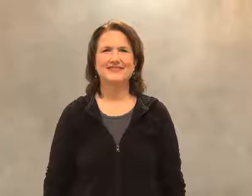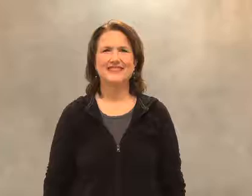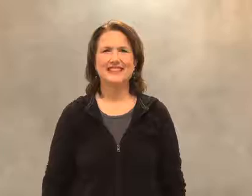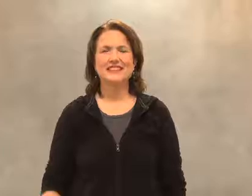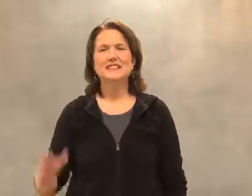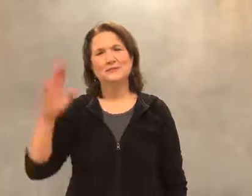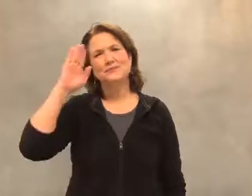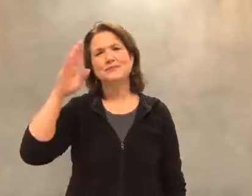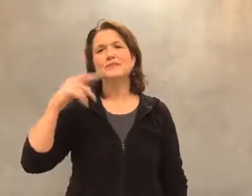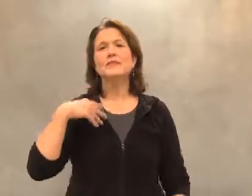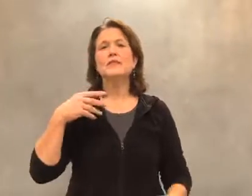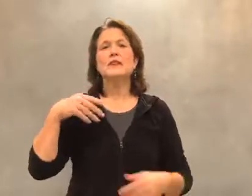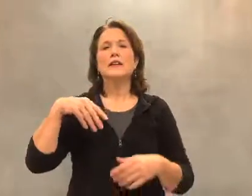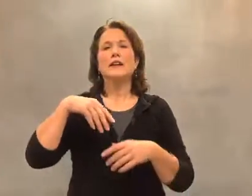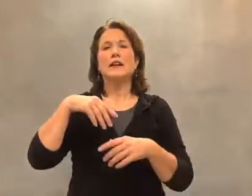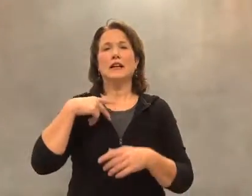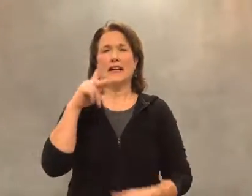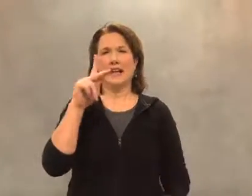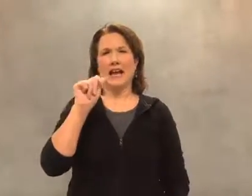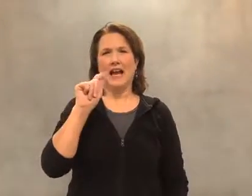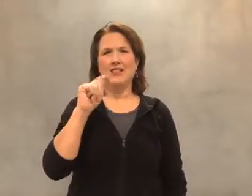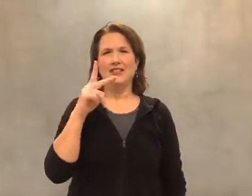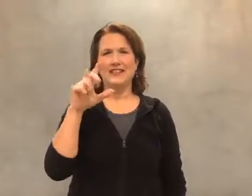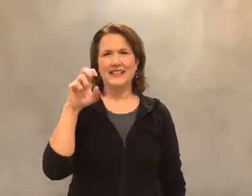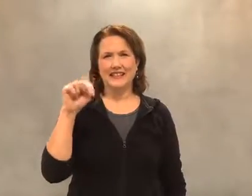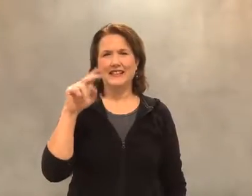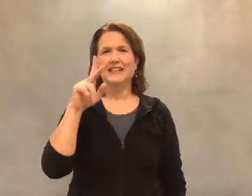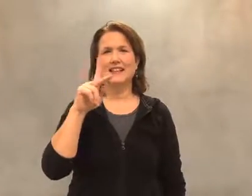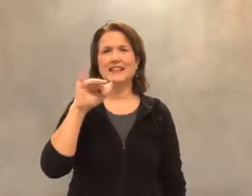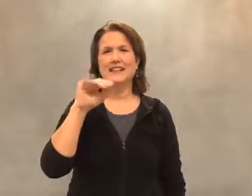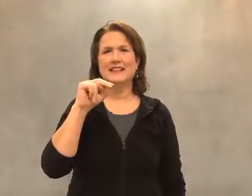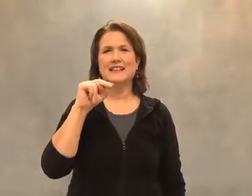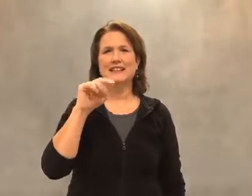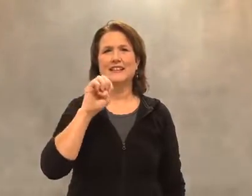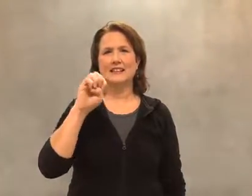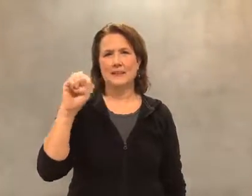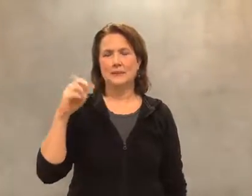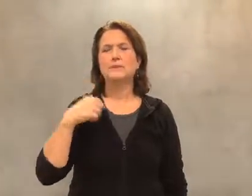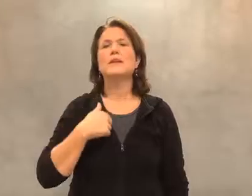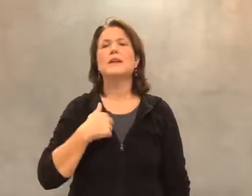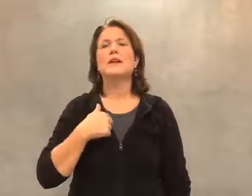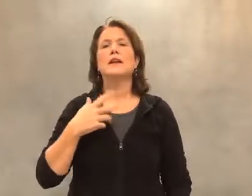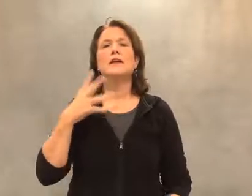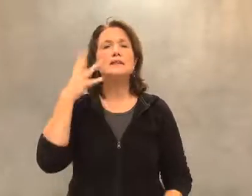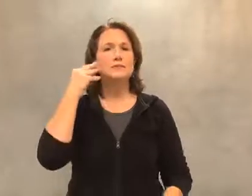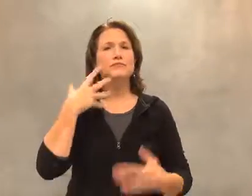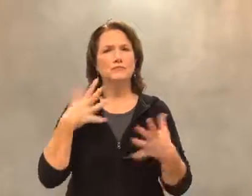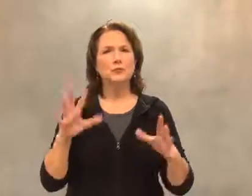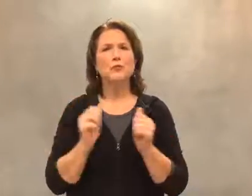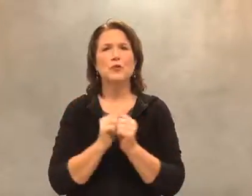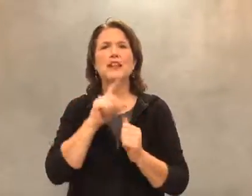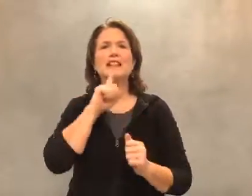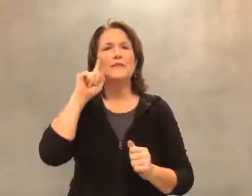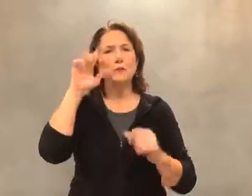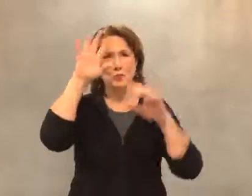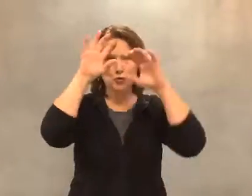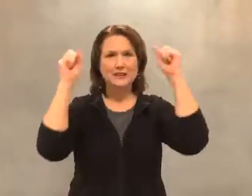Hi, I'm Kathleen Kinnee.